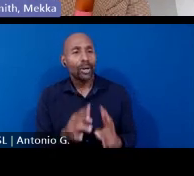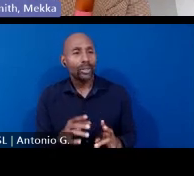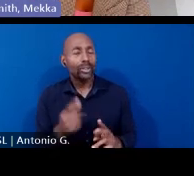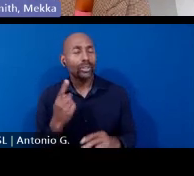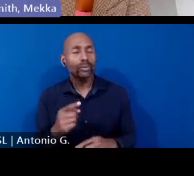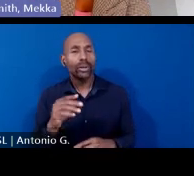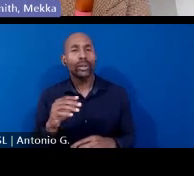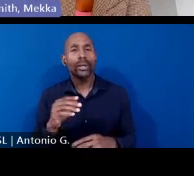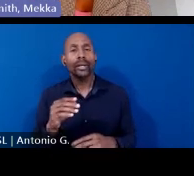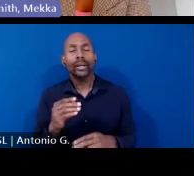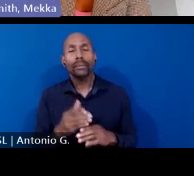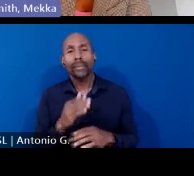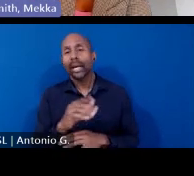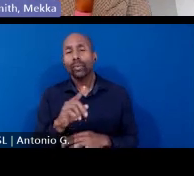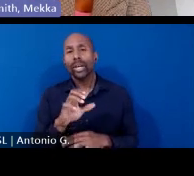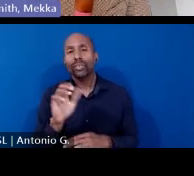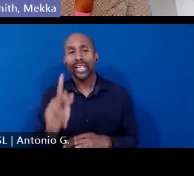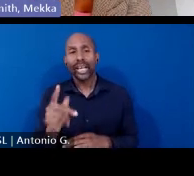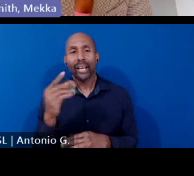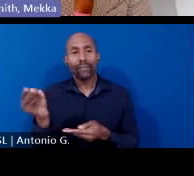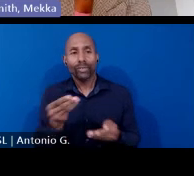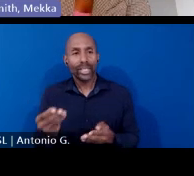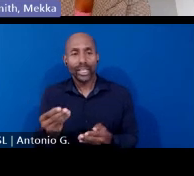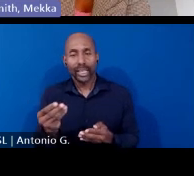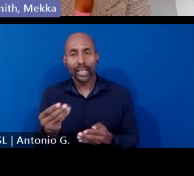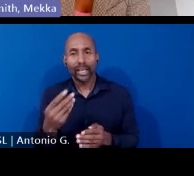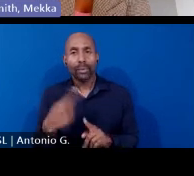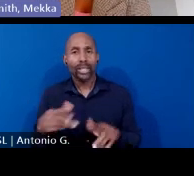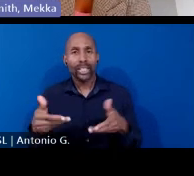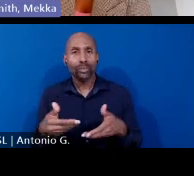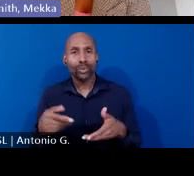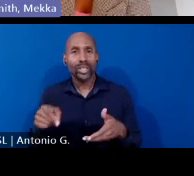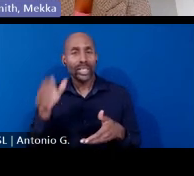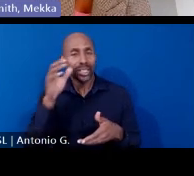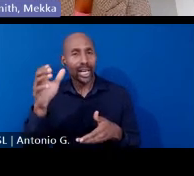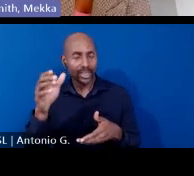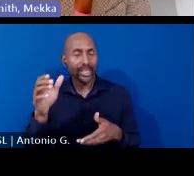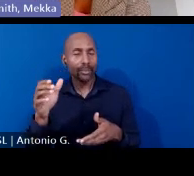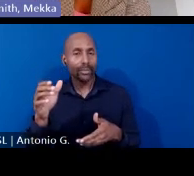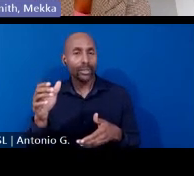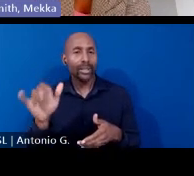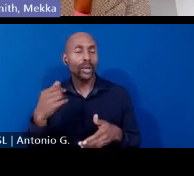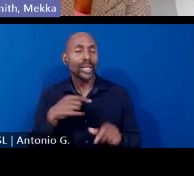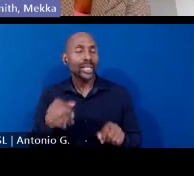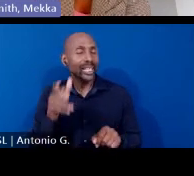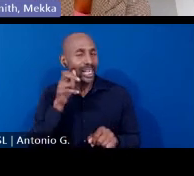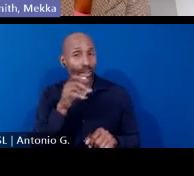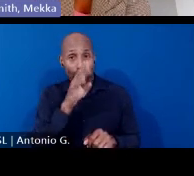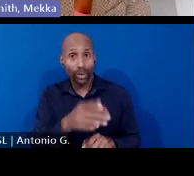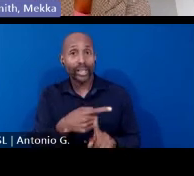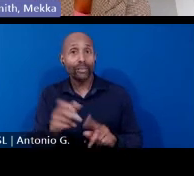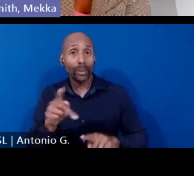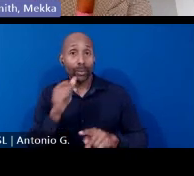concept of still the sessions where we can hear directly from practitioners about the wonderful work that they are leading.